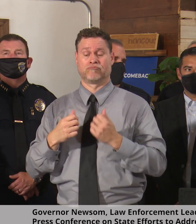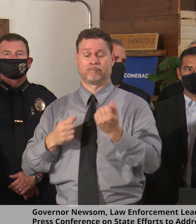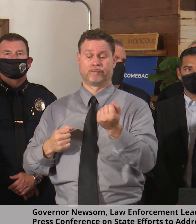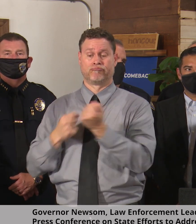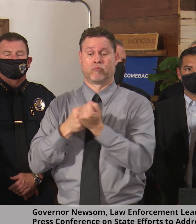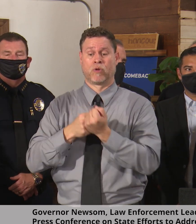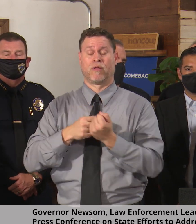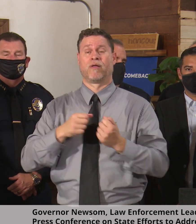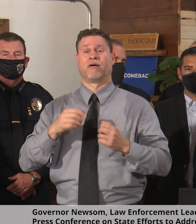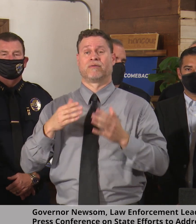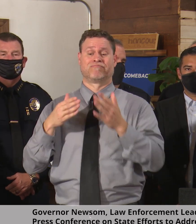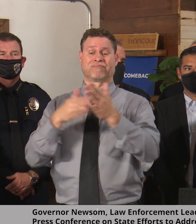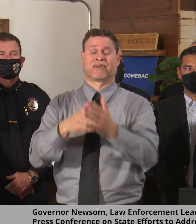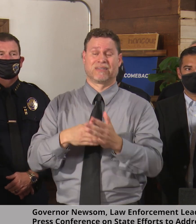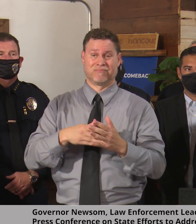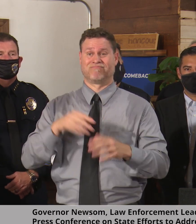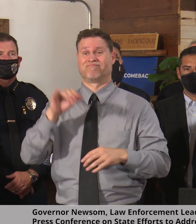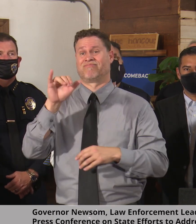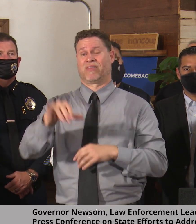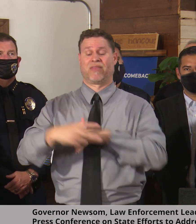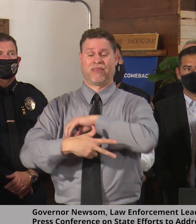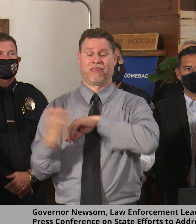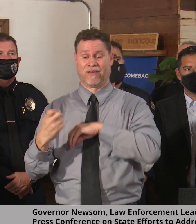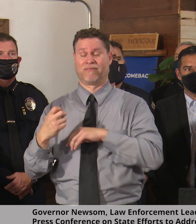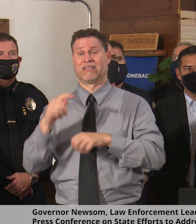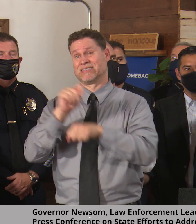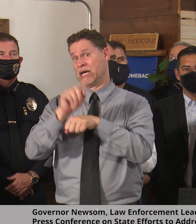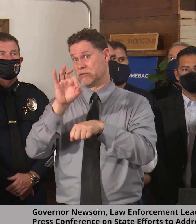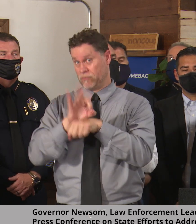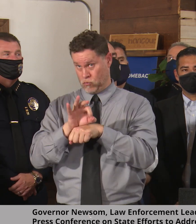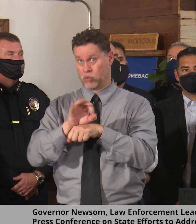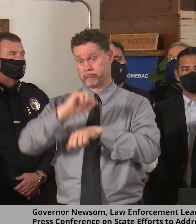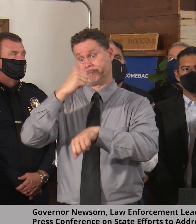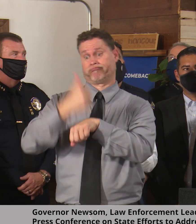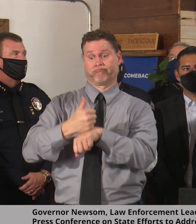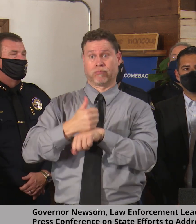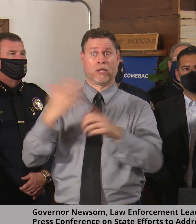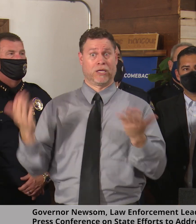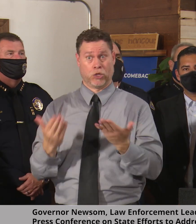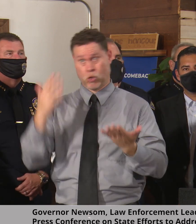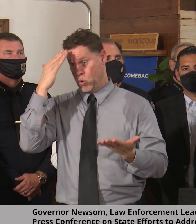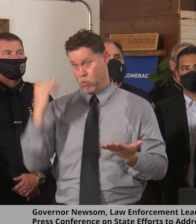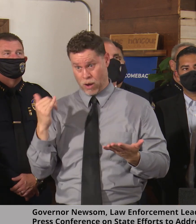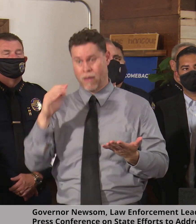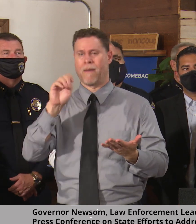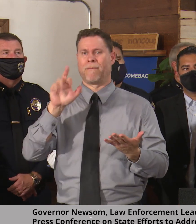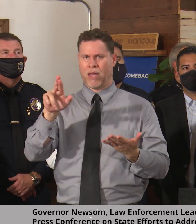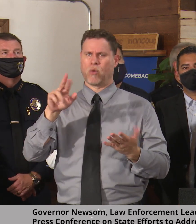theft task force is the reason. If you want to know why we're here is the mayor was very pointed